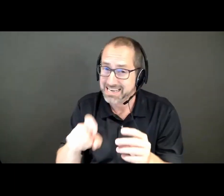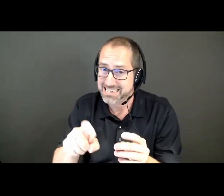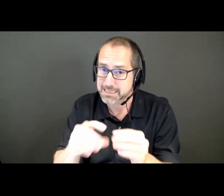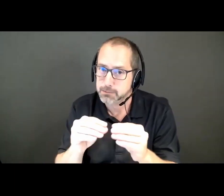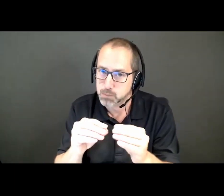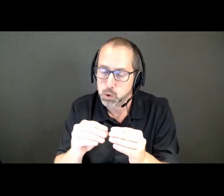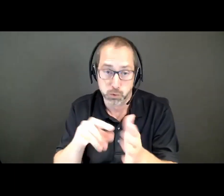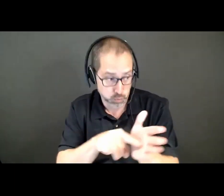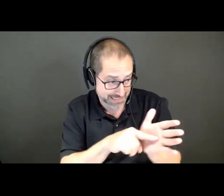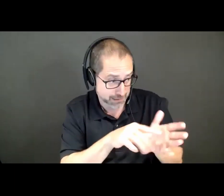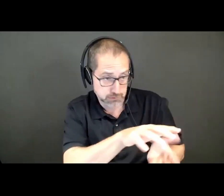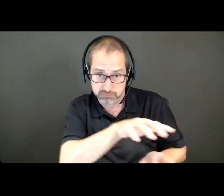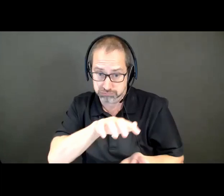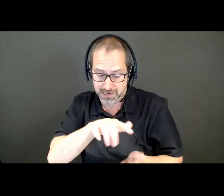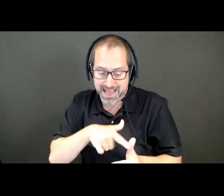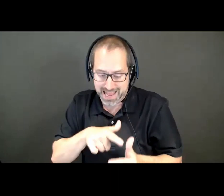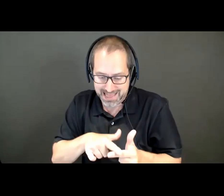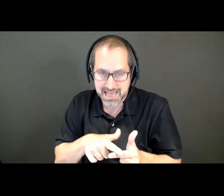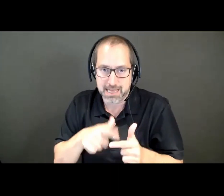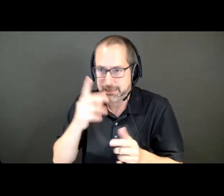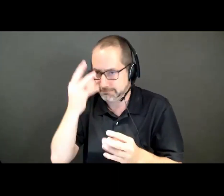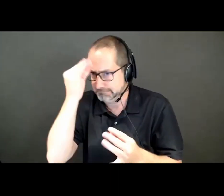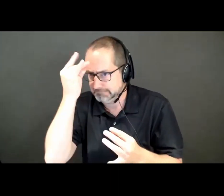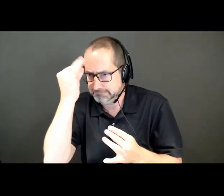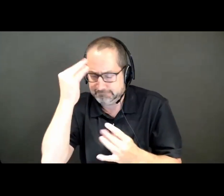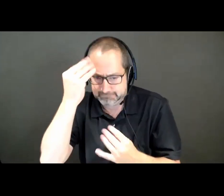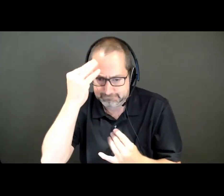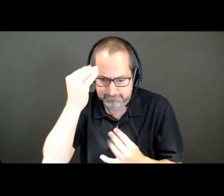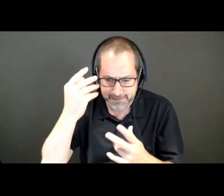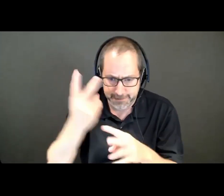starting from the research and then bringing the reflections one step further to really